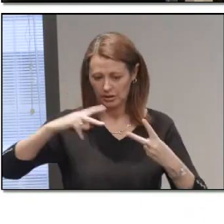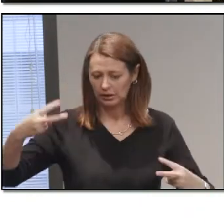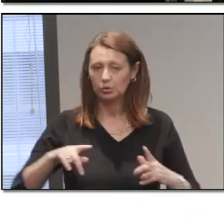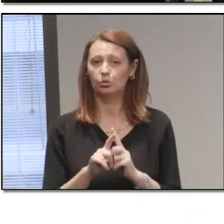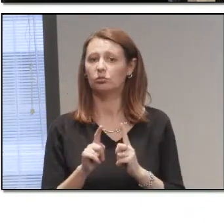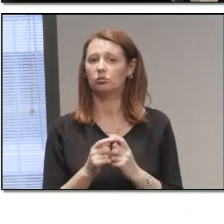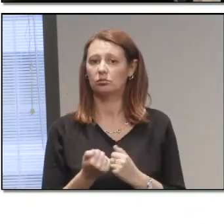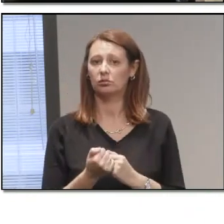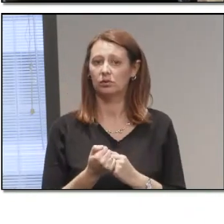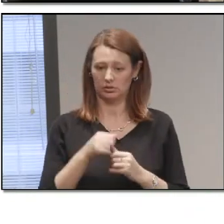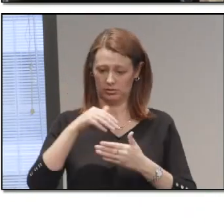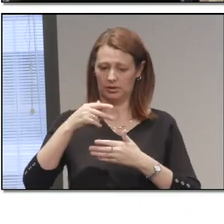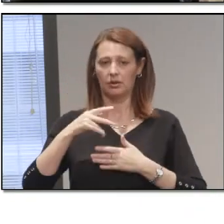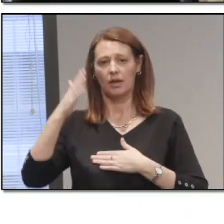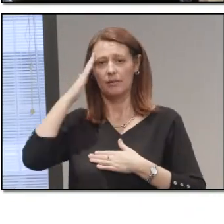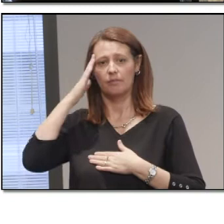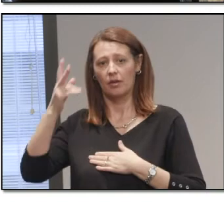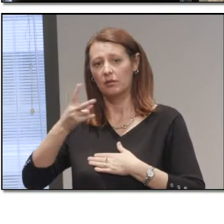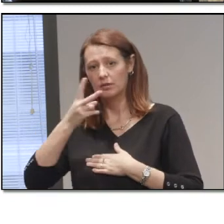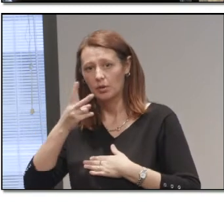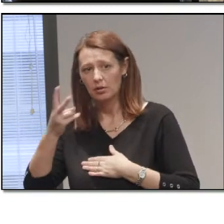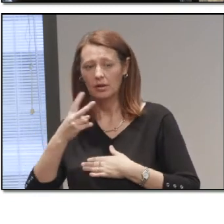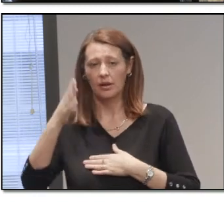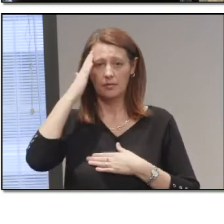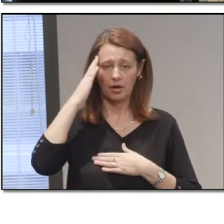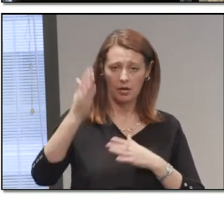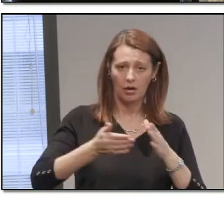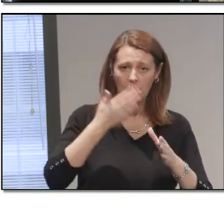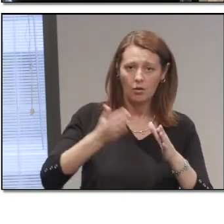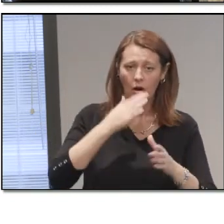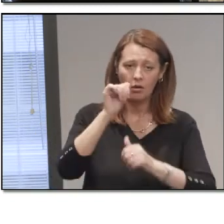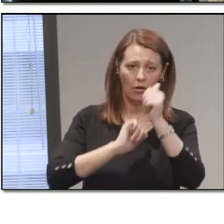maternal smoking, maternal alcohol consumption, poor maternal nutrition,